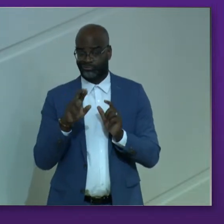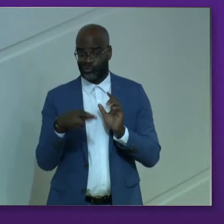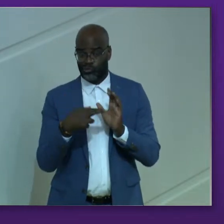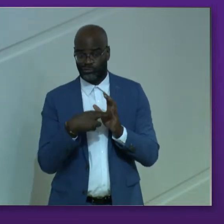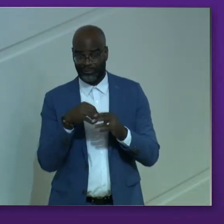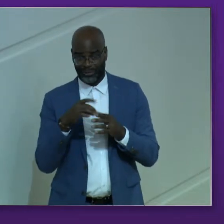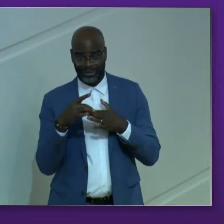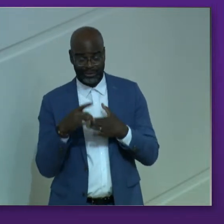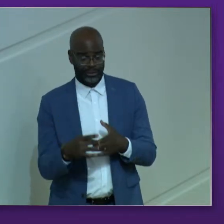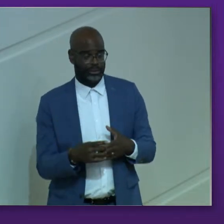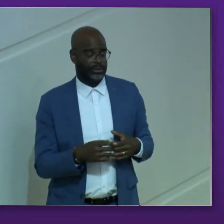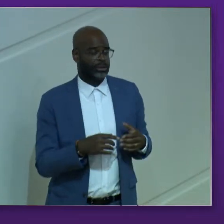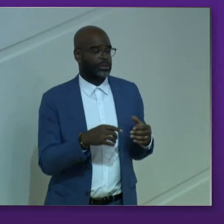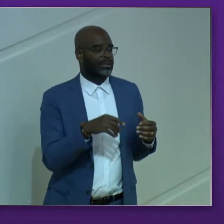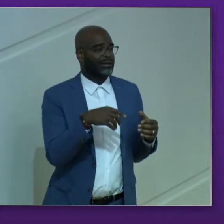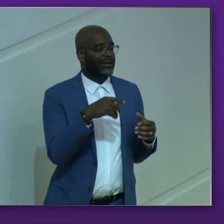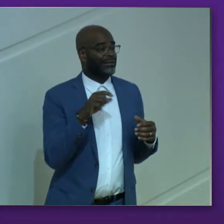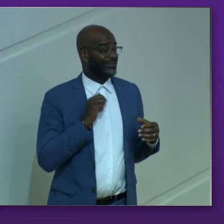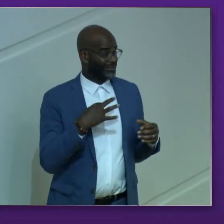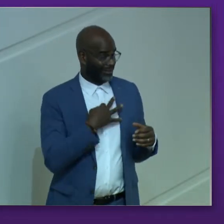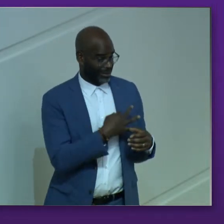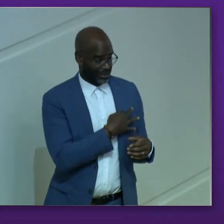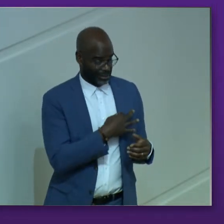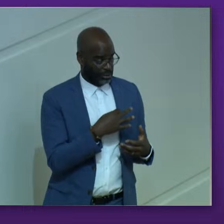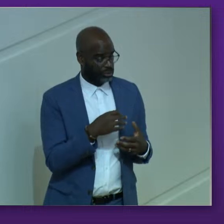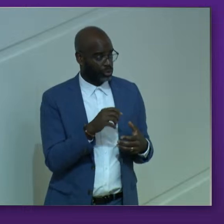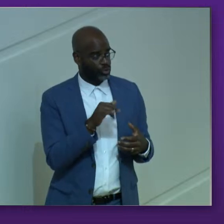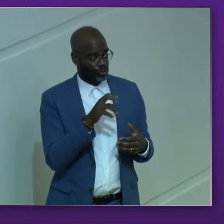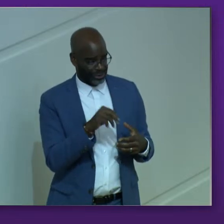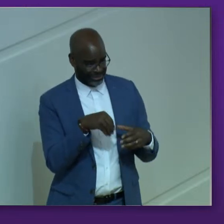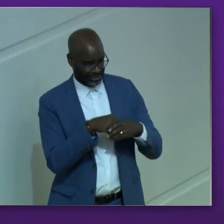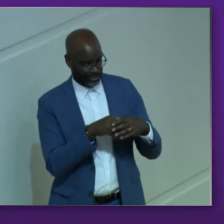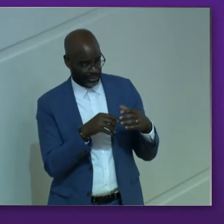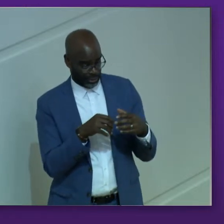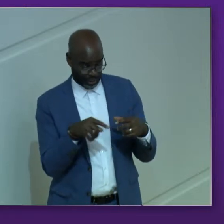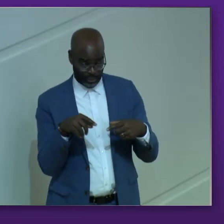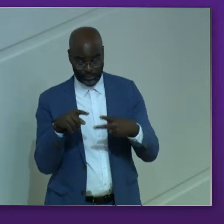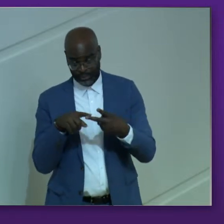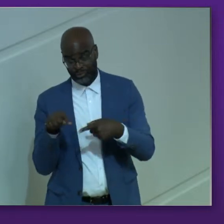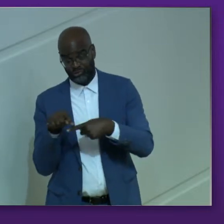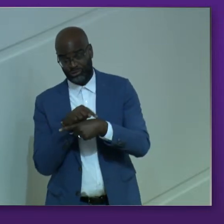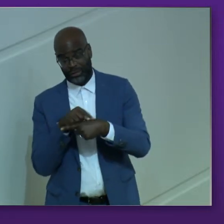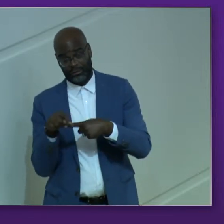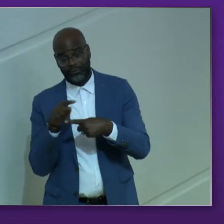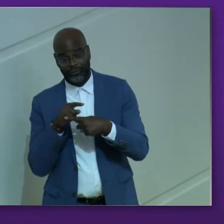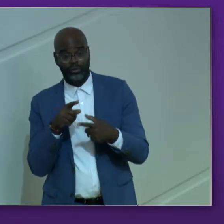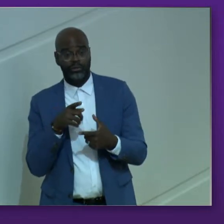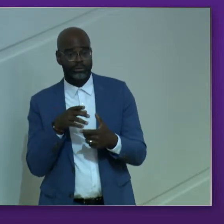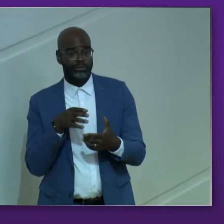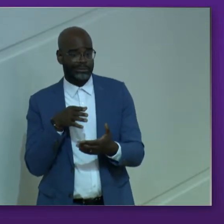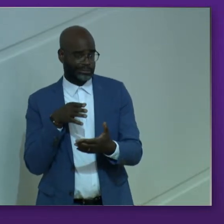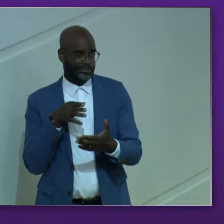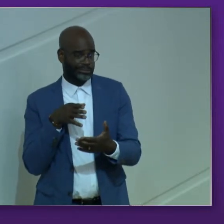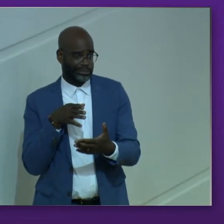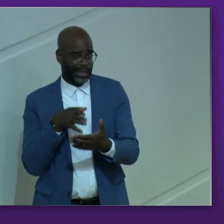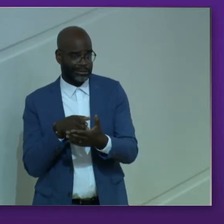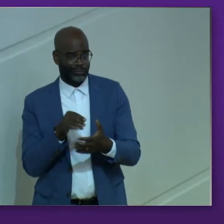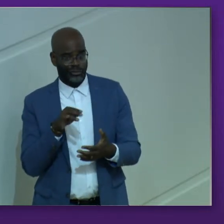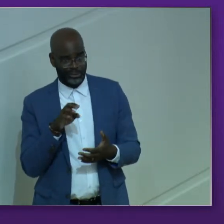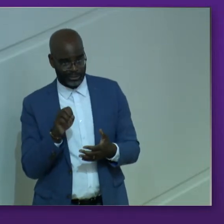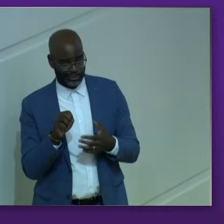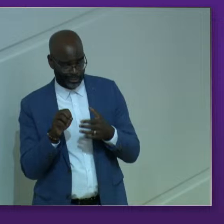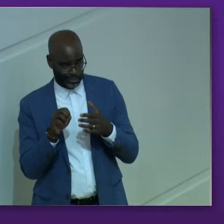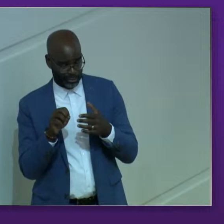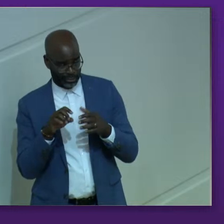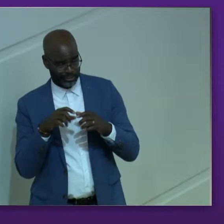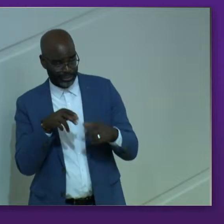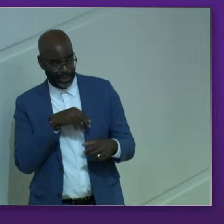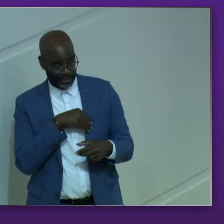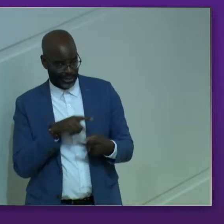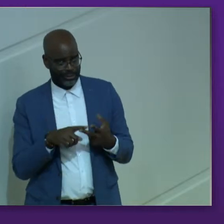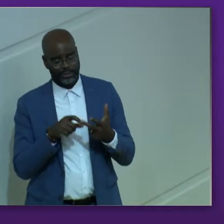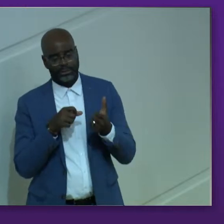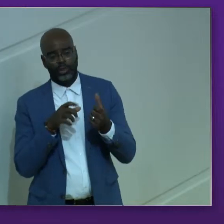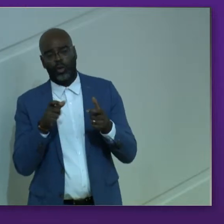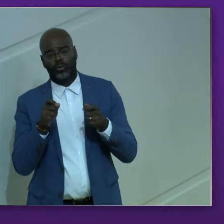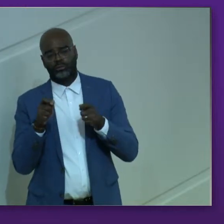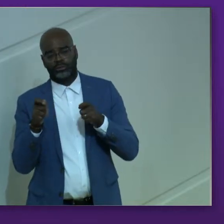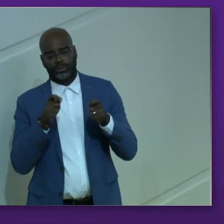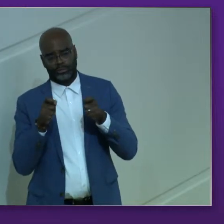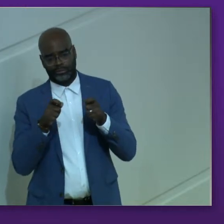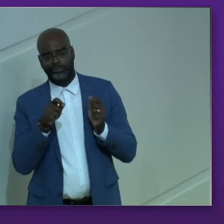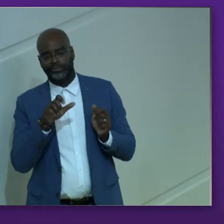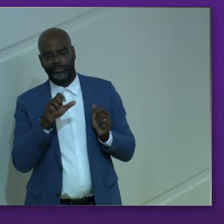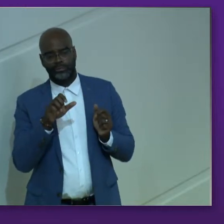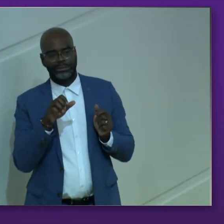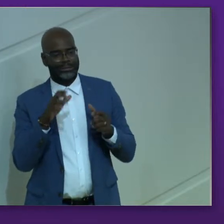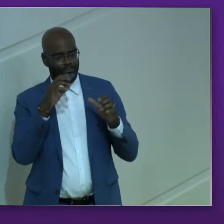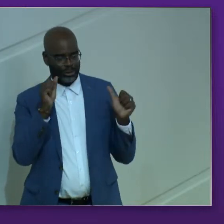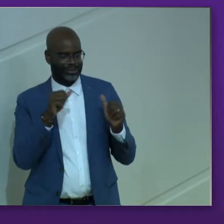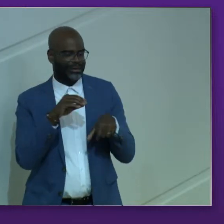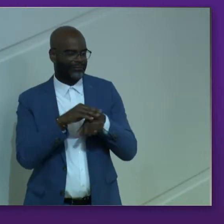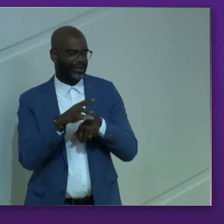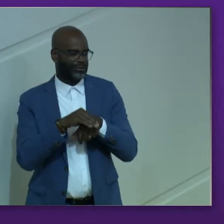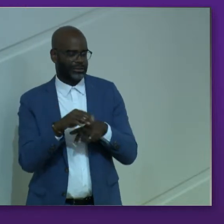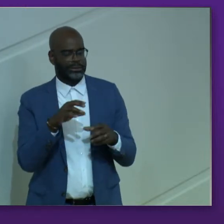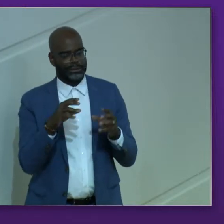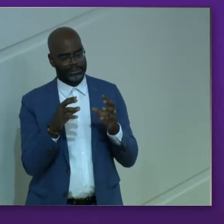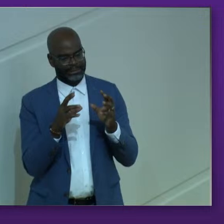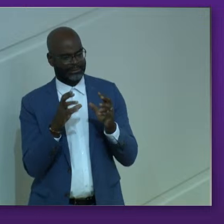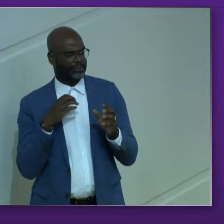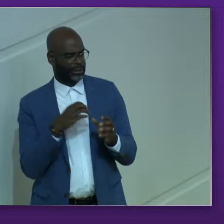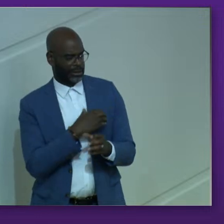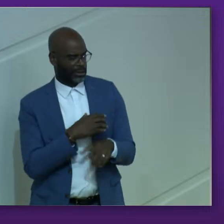POWERFUL VOICE FOR ANTIRACISM